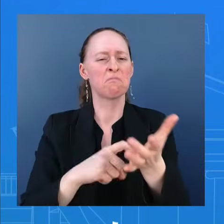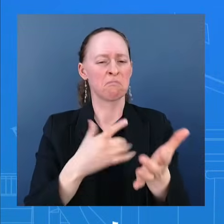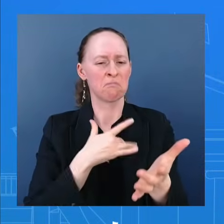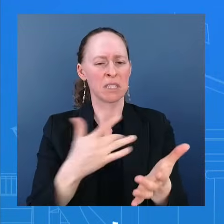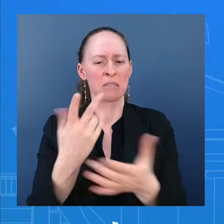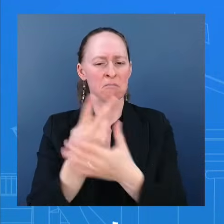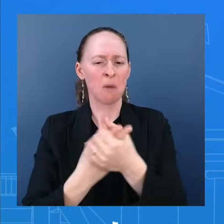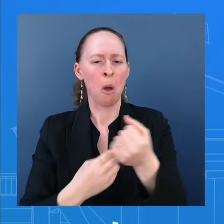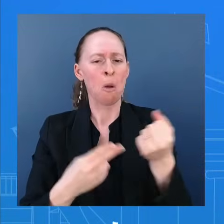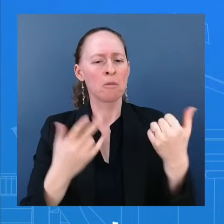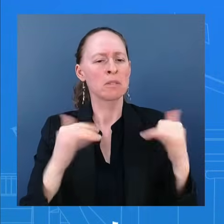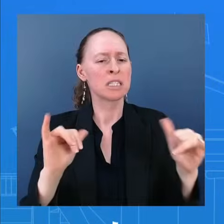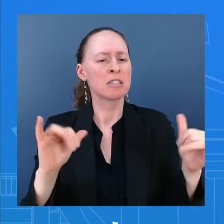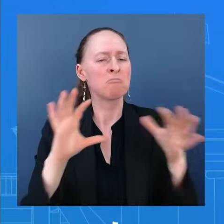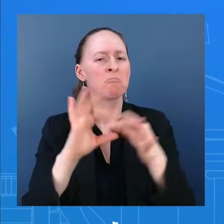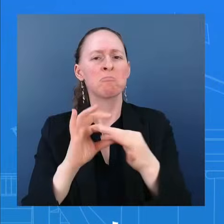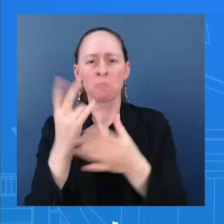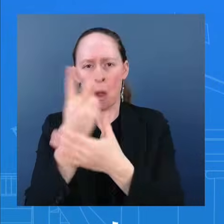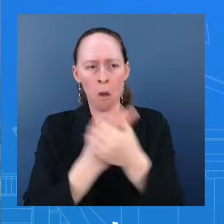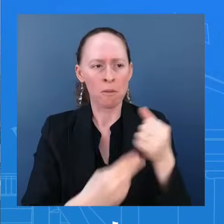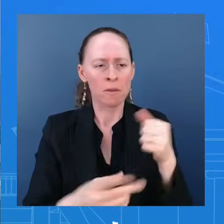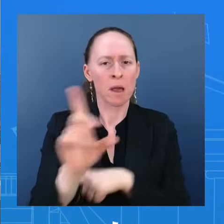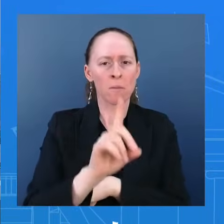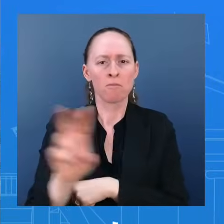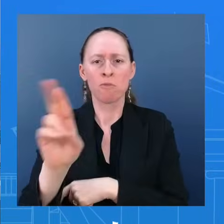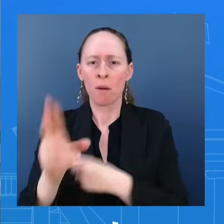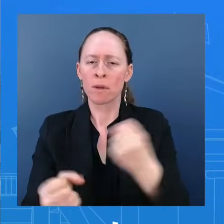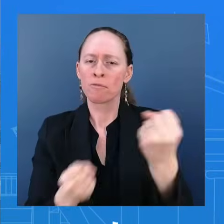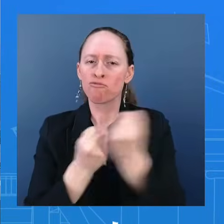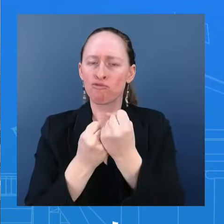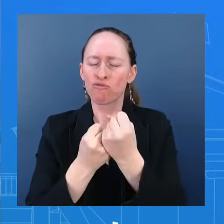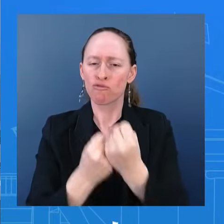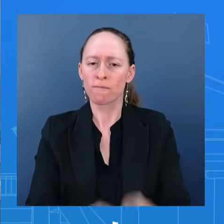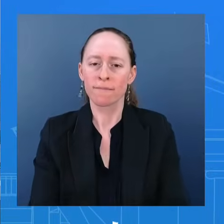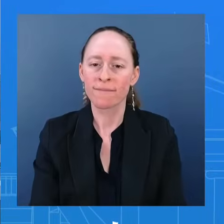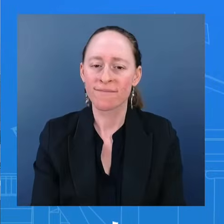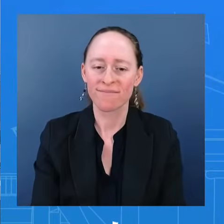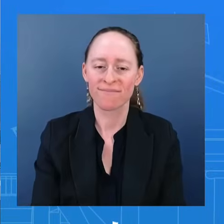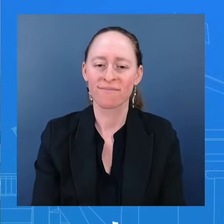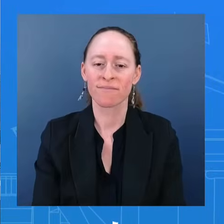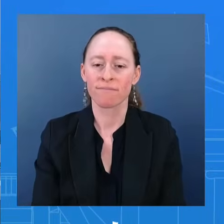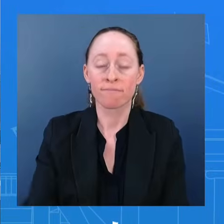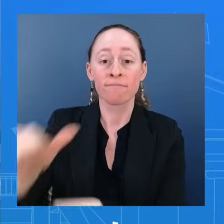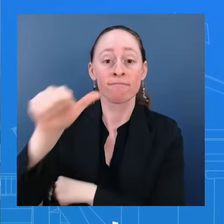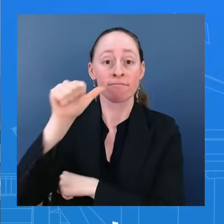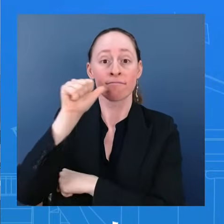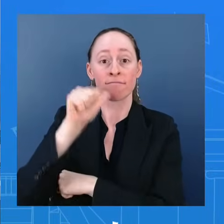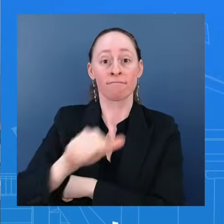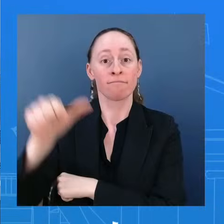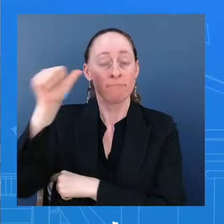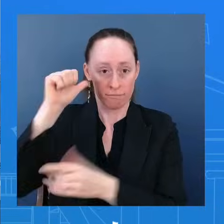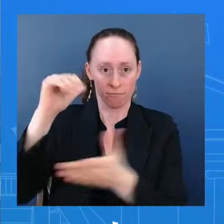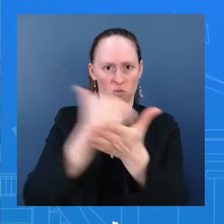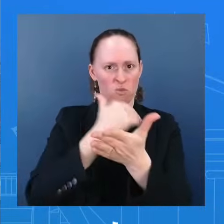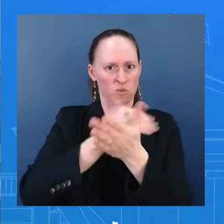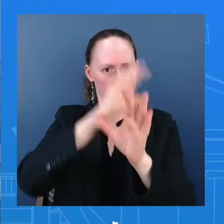The Press: Yeah. President-elect Trump last night named a new director for the Voice of America: Kari Lake. Do you think that the president has the authority